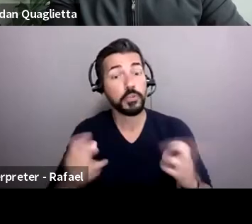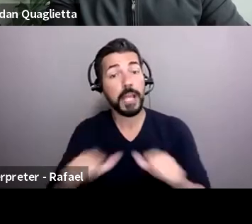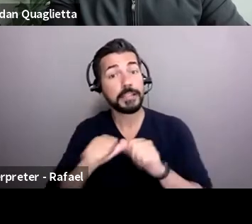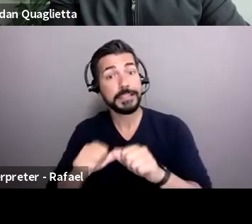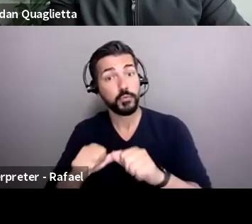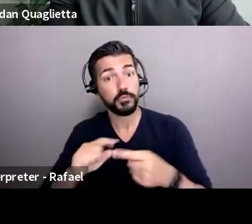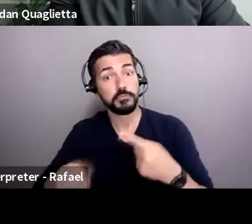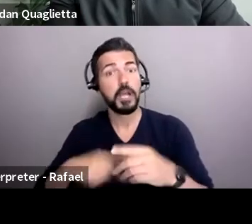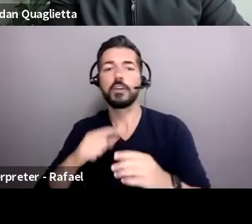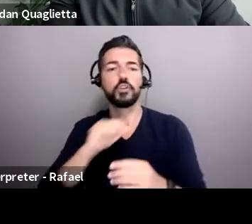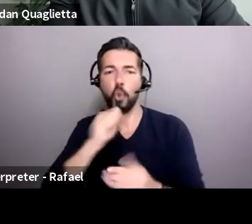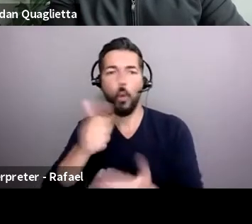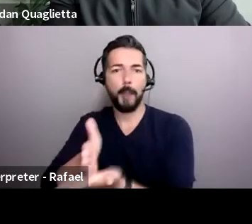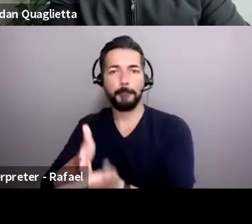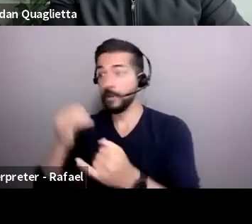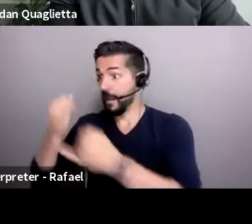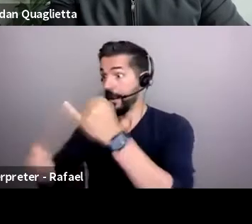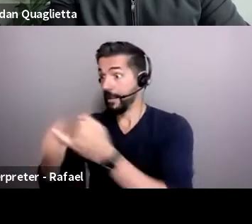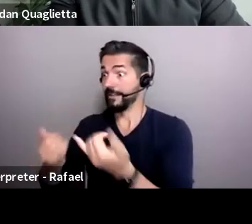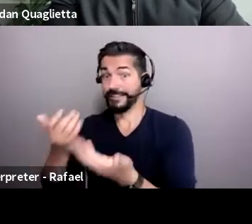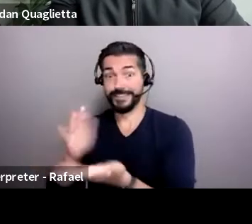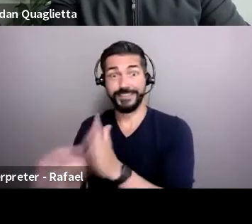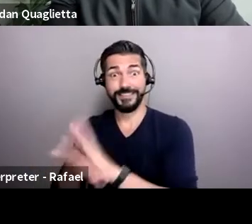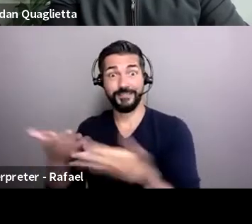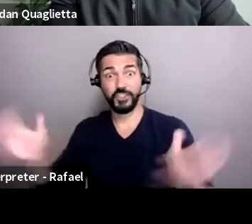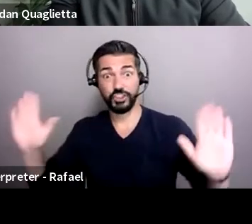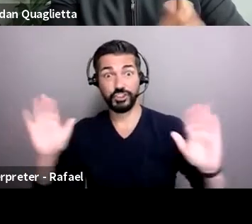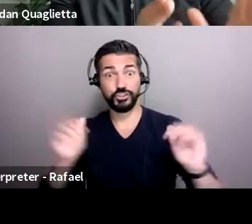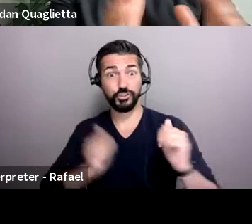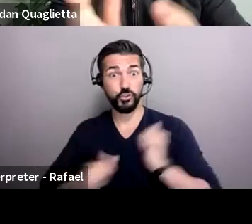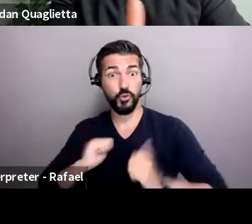press on the brakes regardless if you have a sunset date or not between seasons.